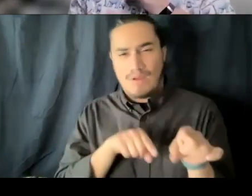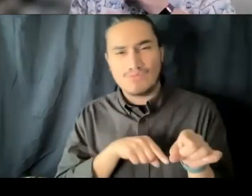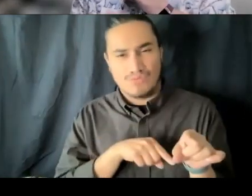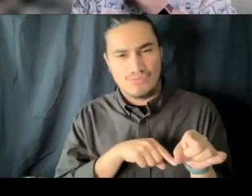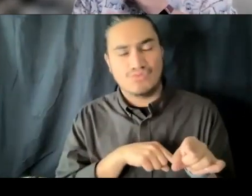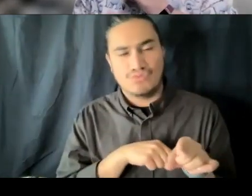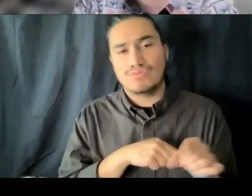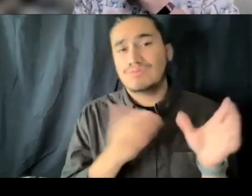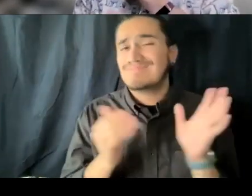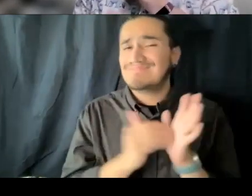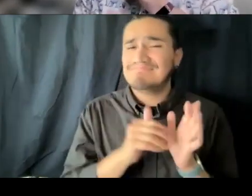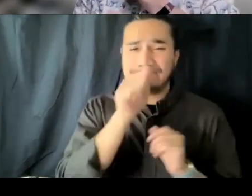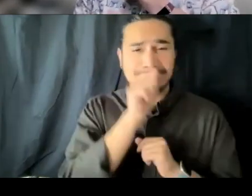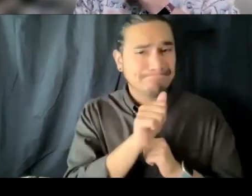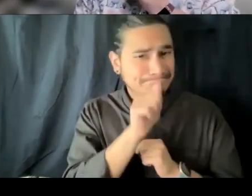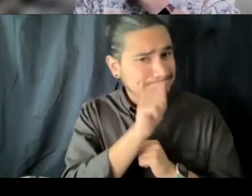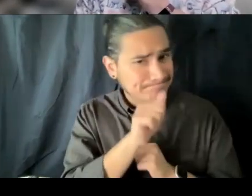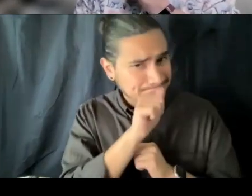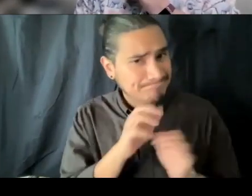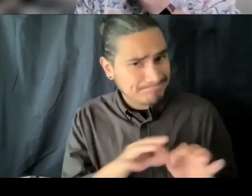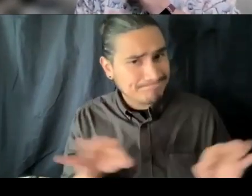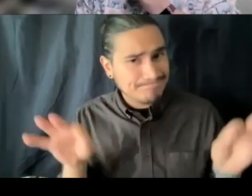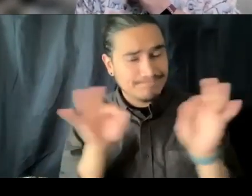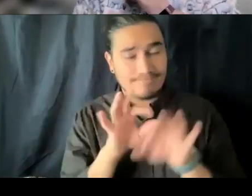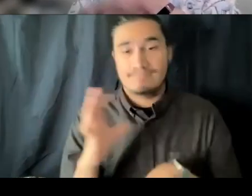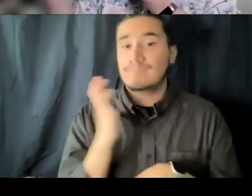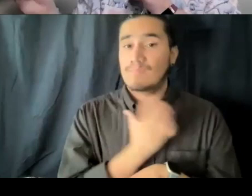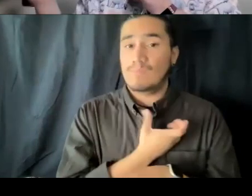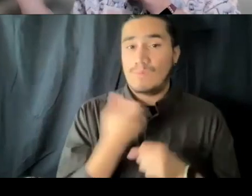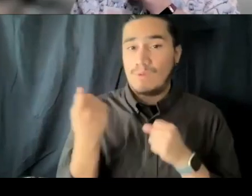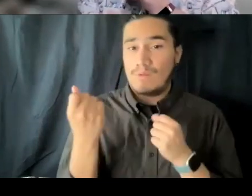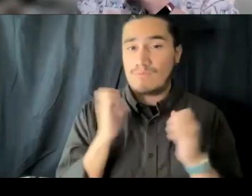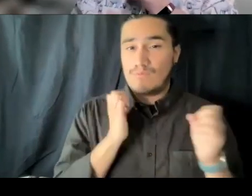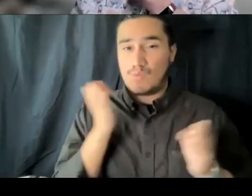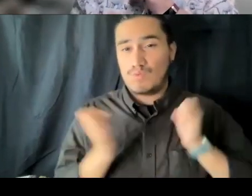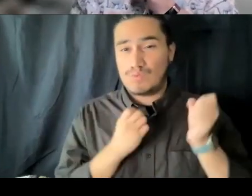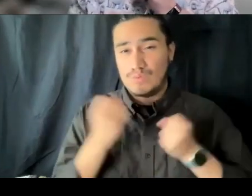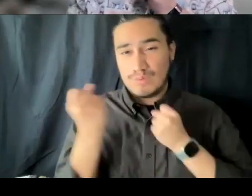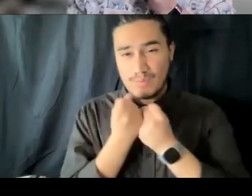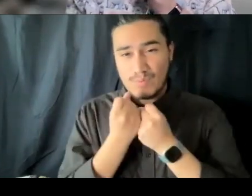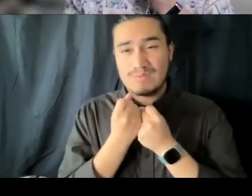Again, be patient. Our emotional support is often ongoing with folks,